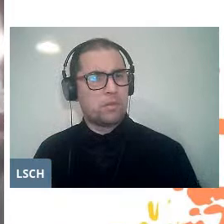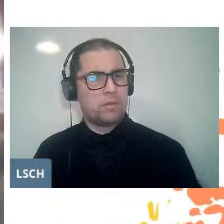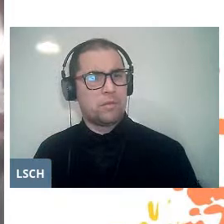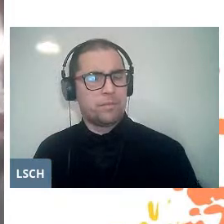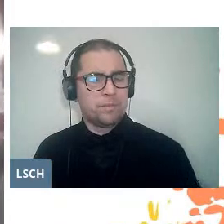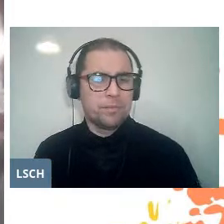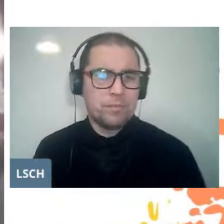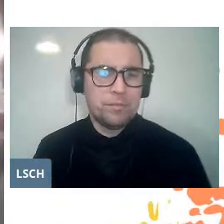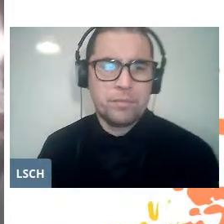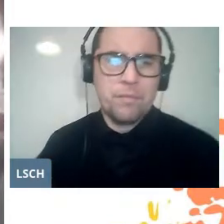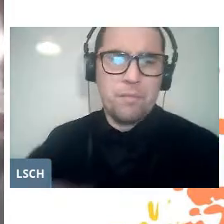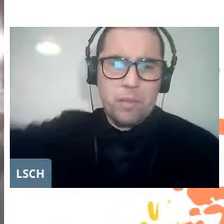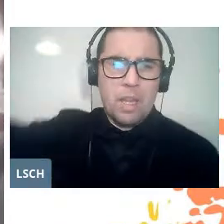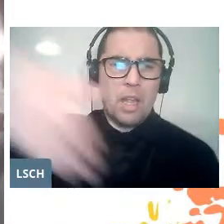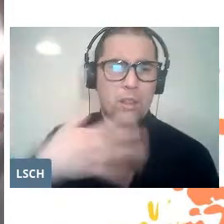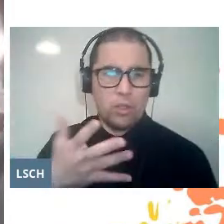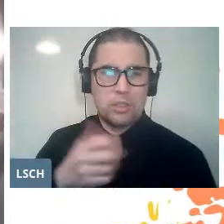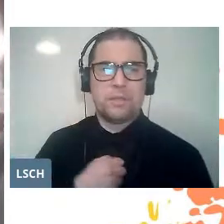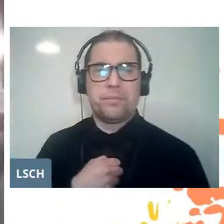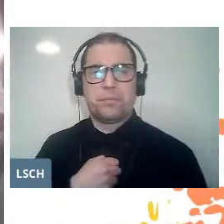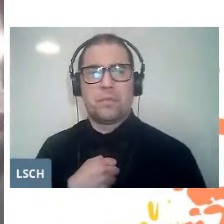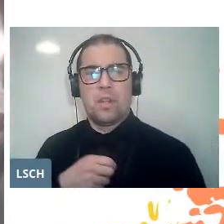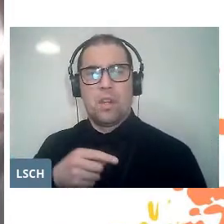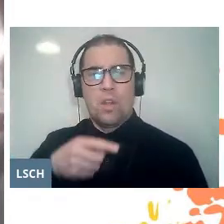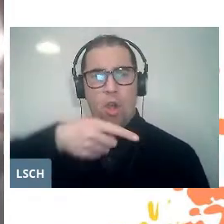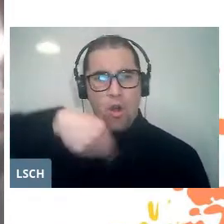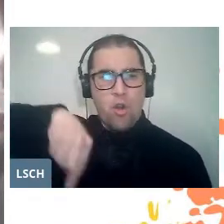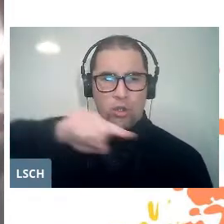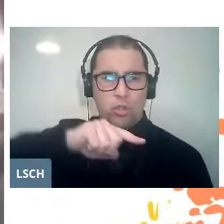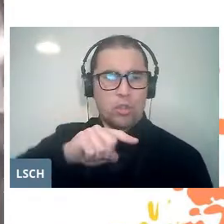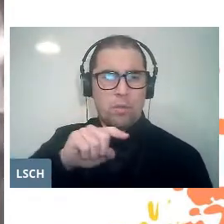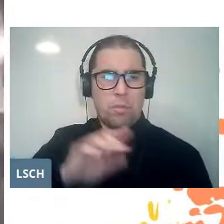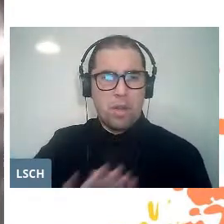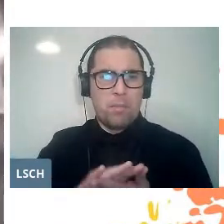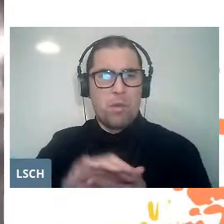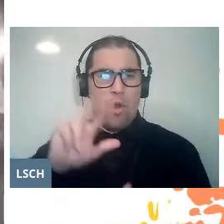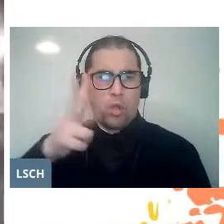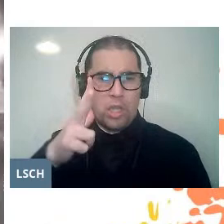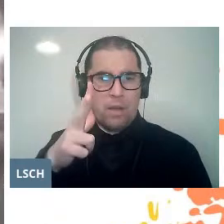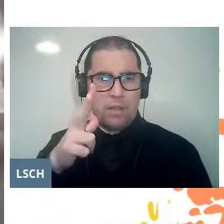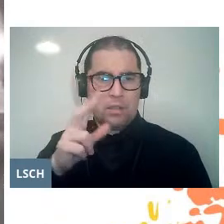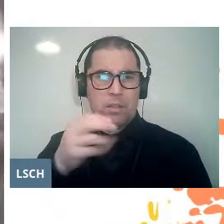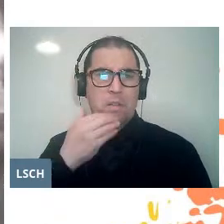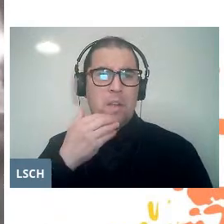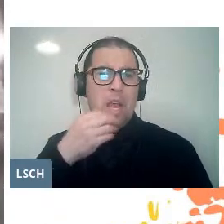I mean, if we have the octave of the 1000, should we write the octave of the 1500?